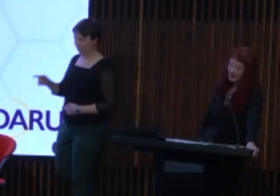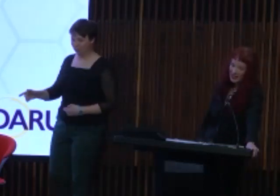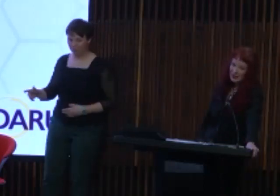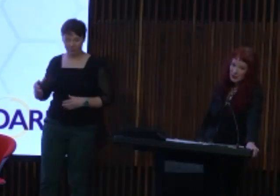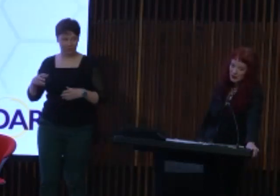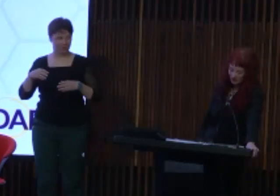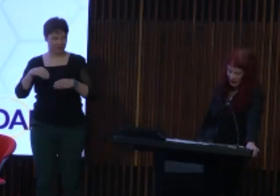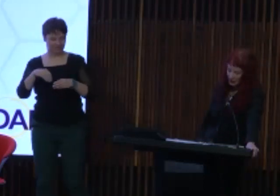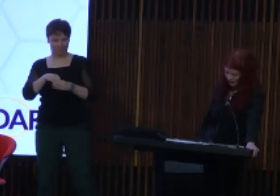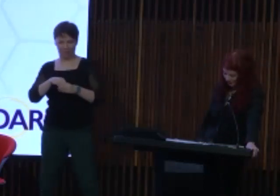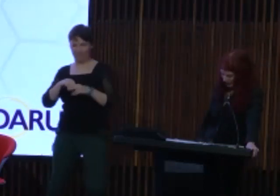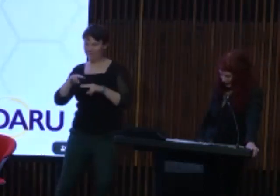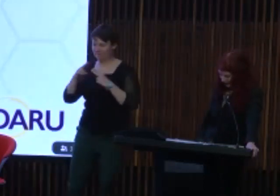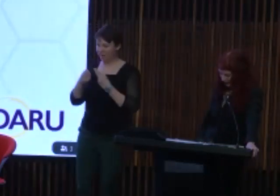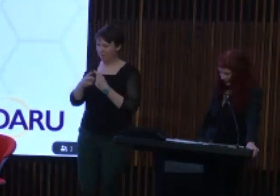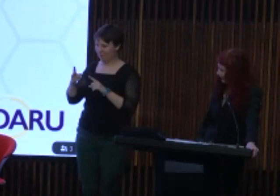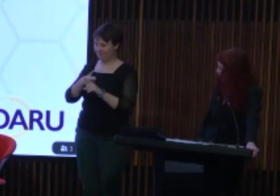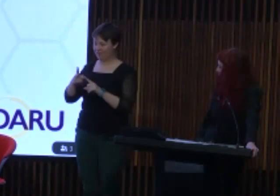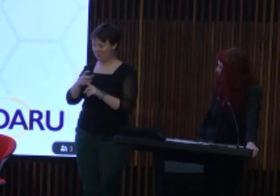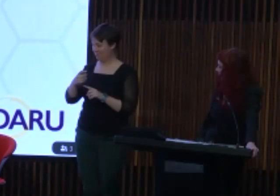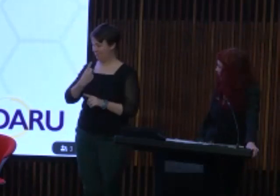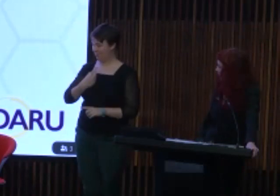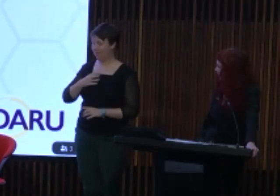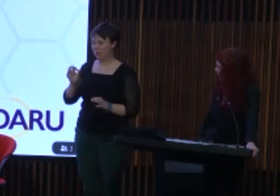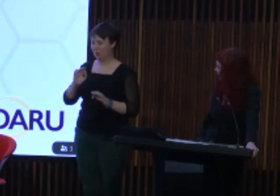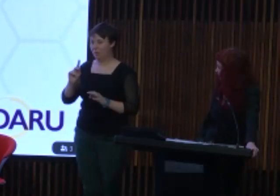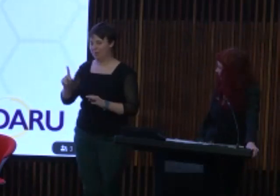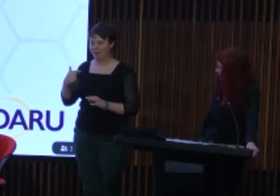Yes, that's. Yes, I I had the privilege of listening in